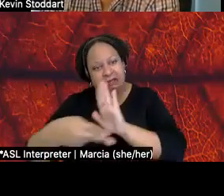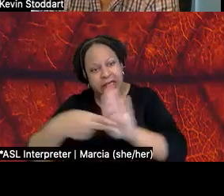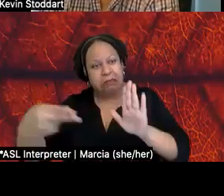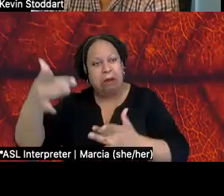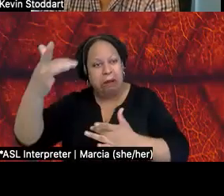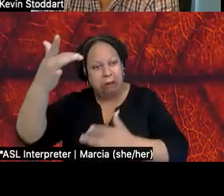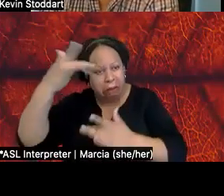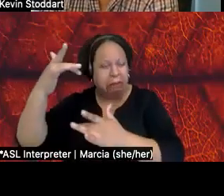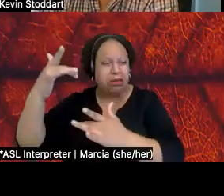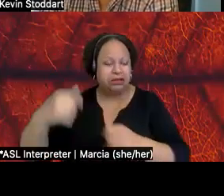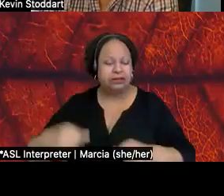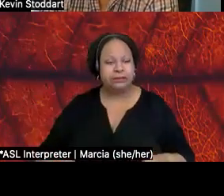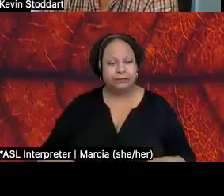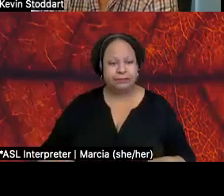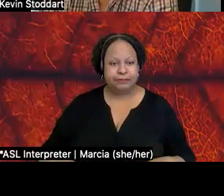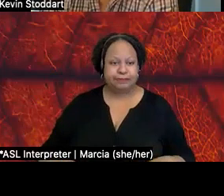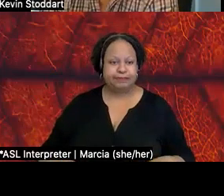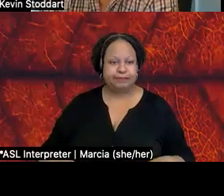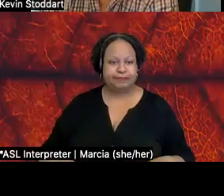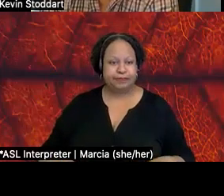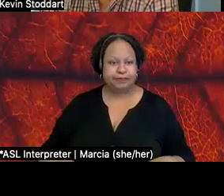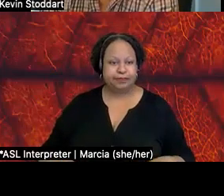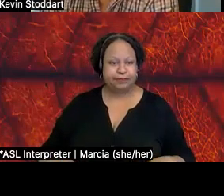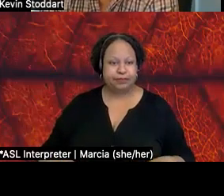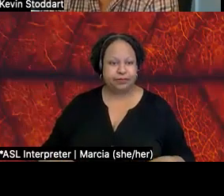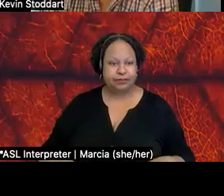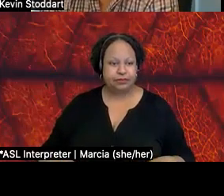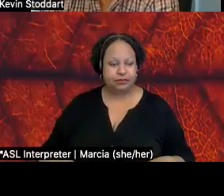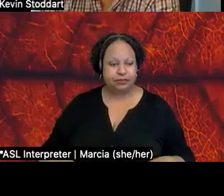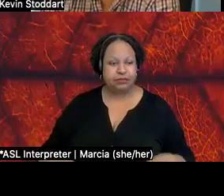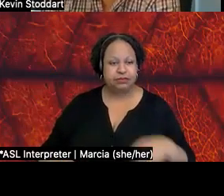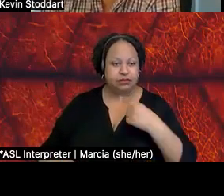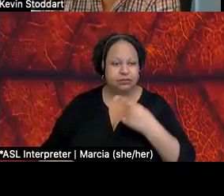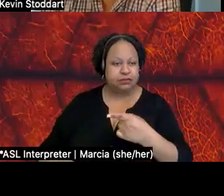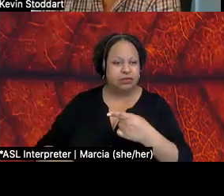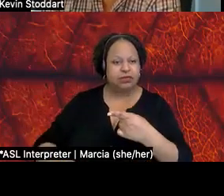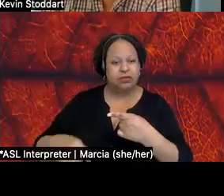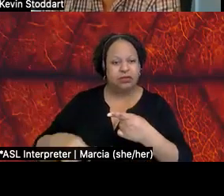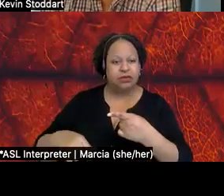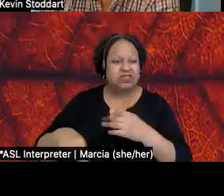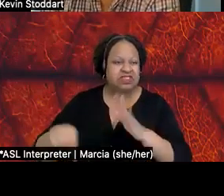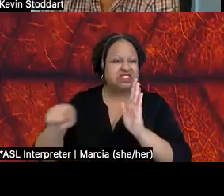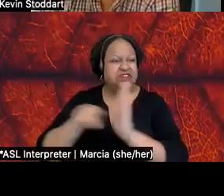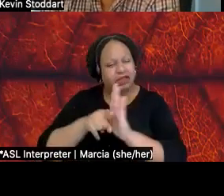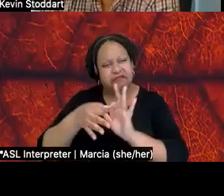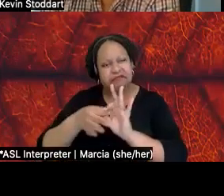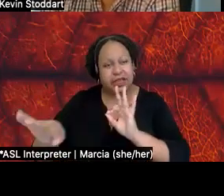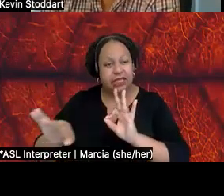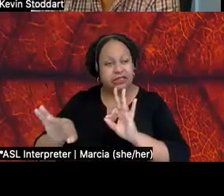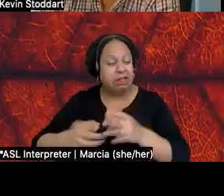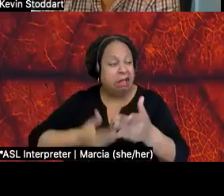As a result of phrases like lacking professionalism, a student understandably